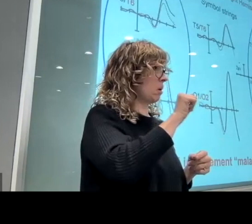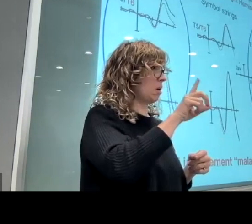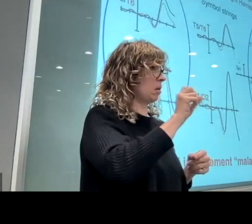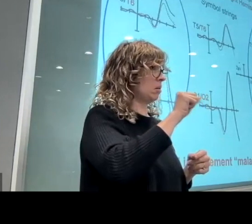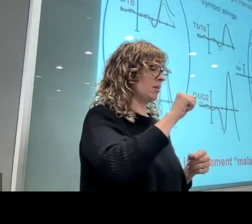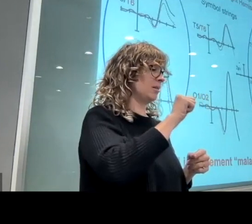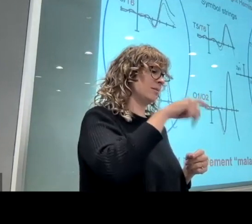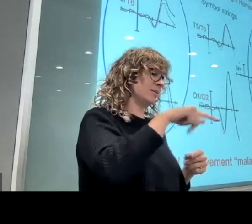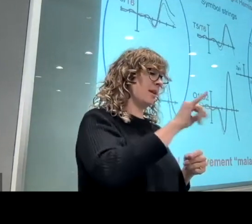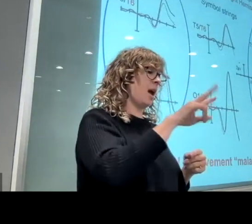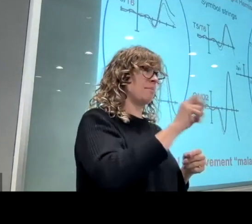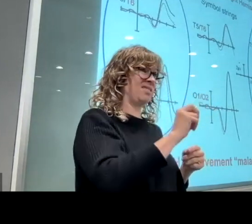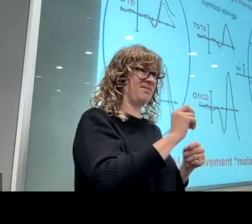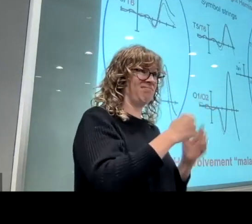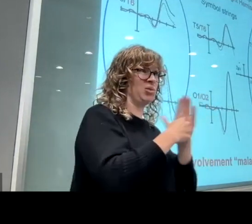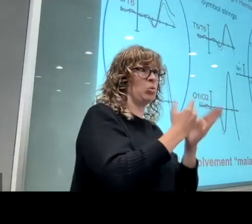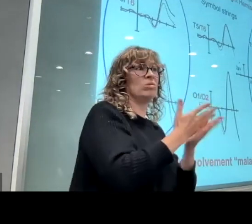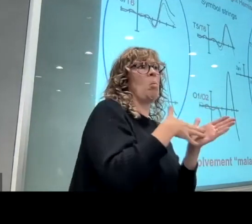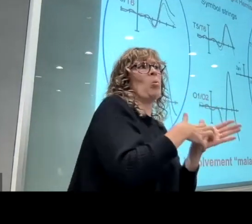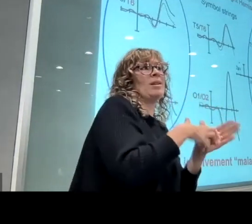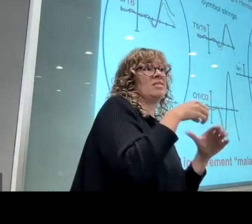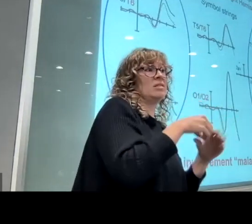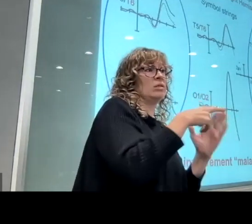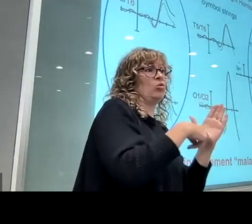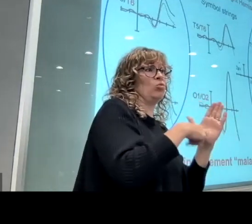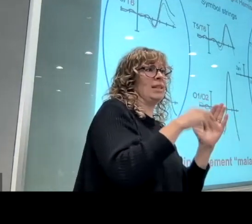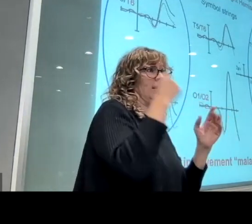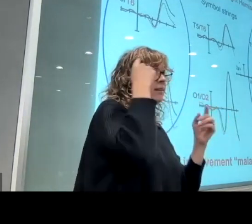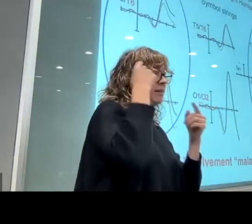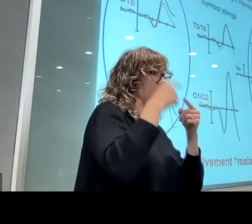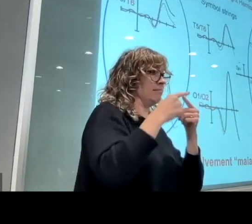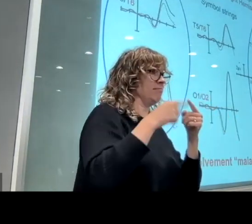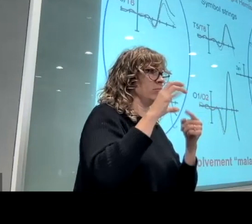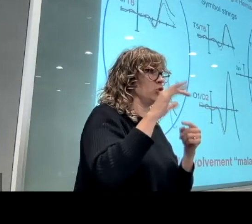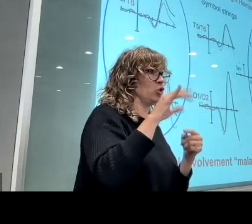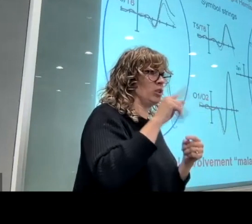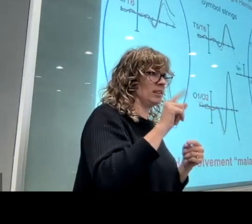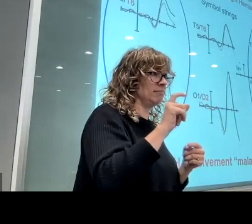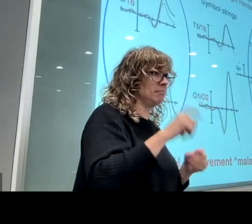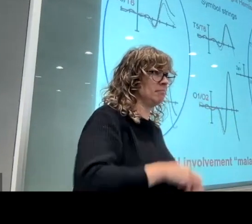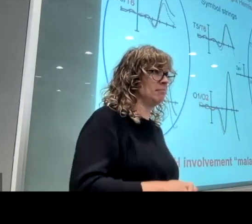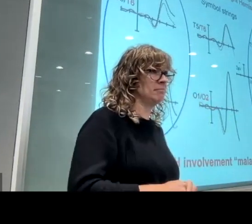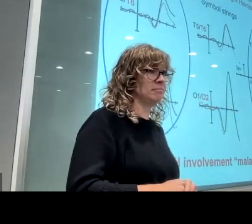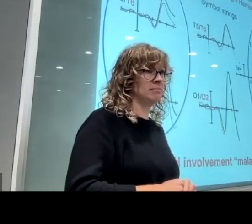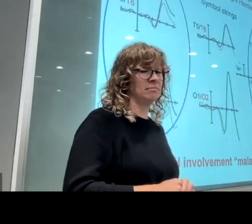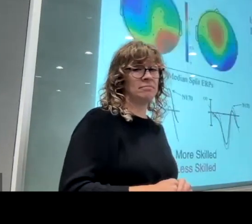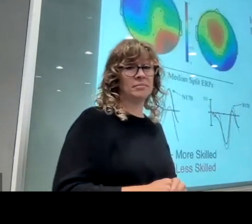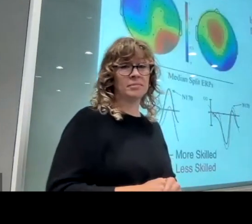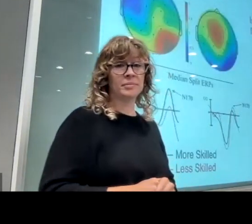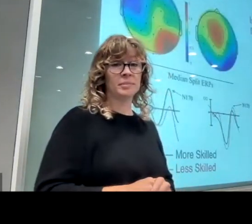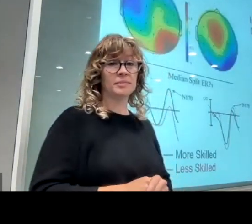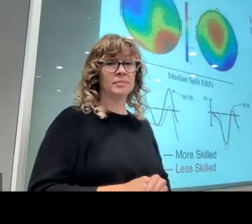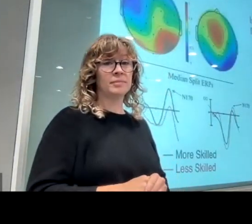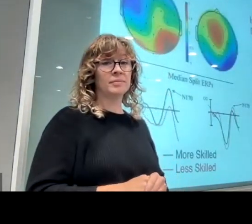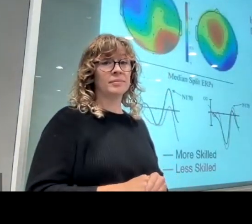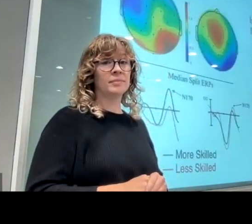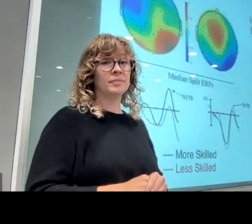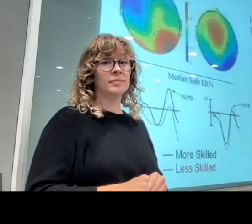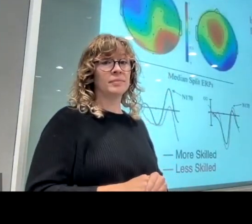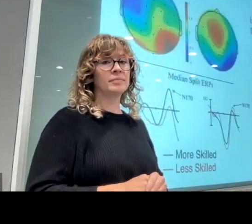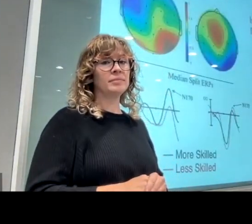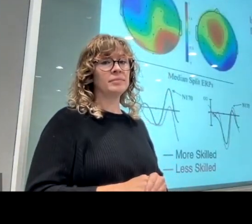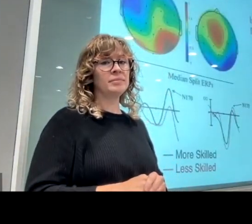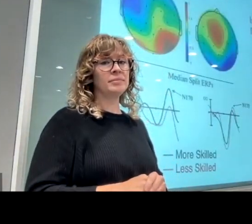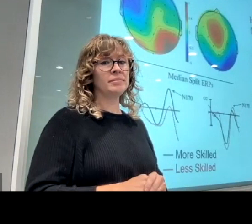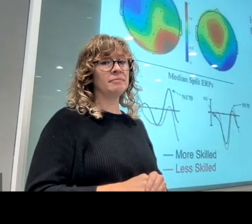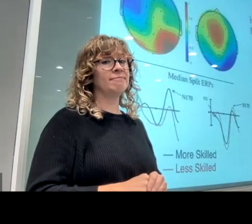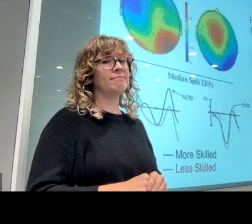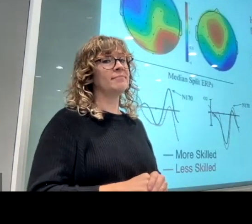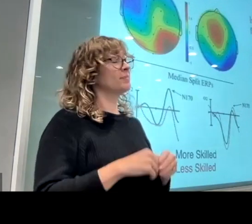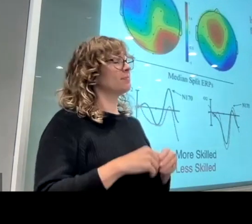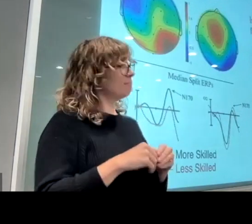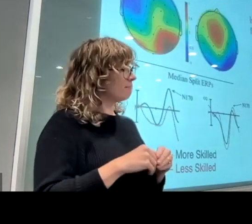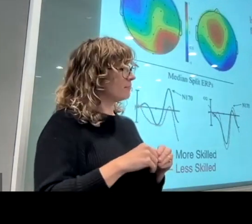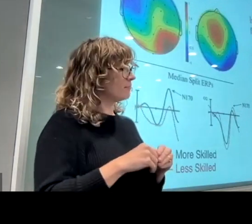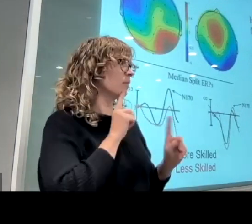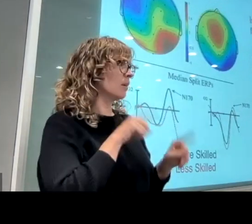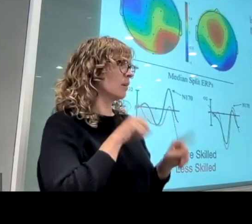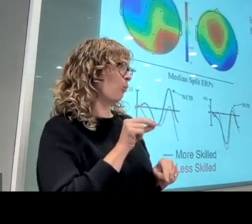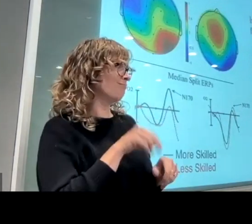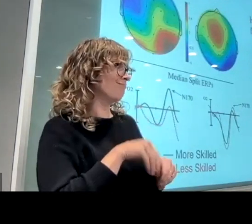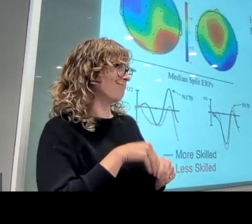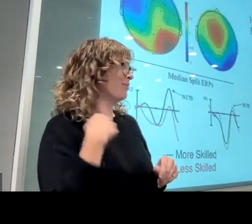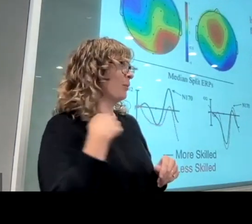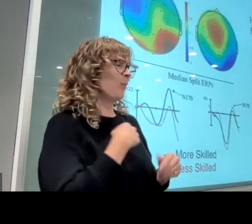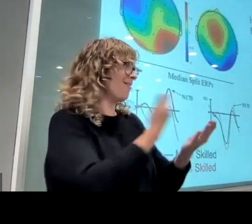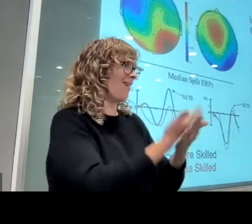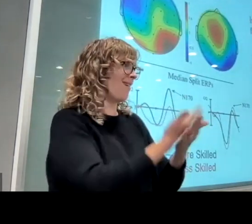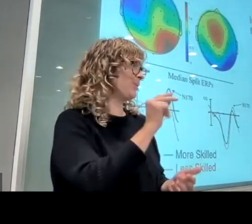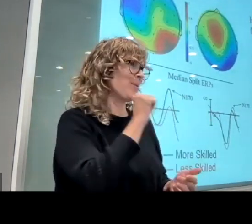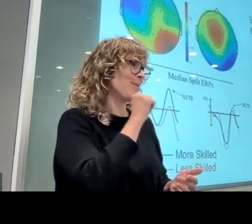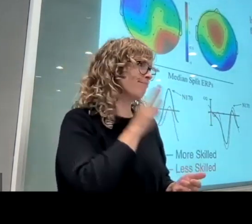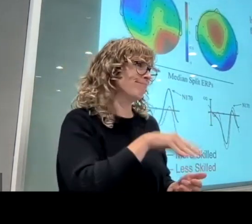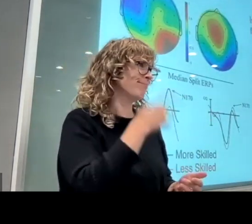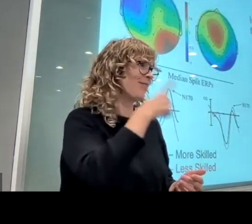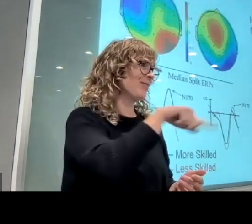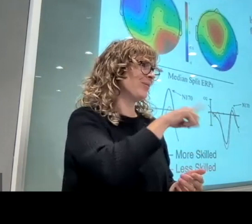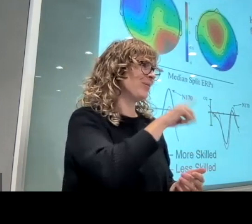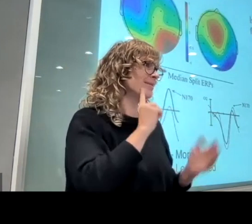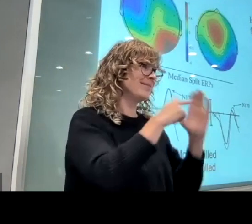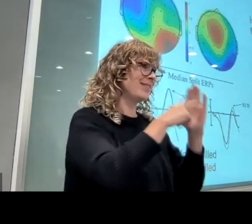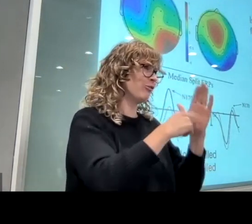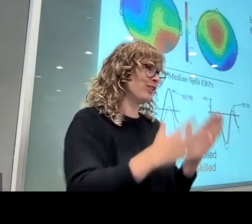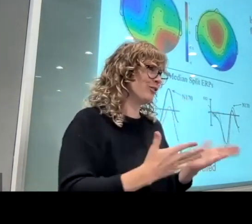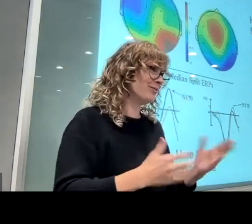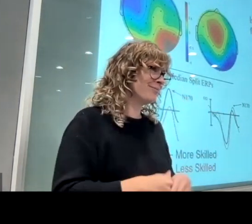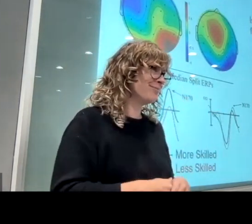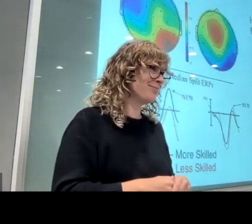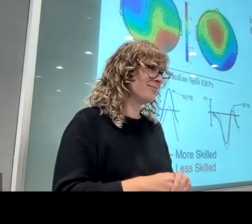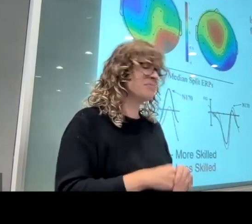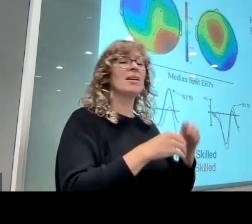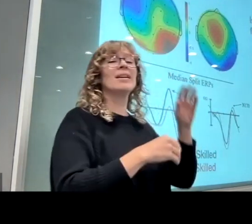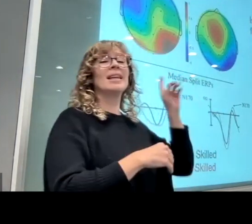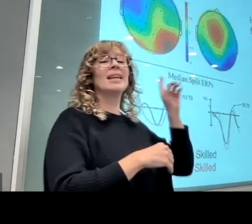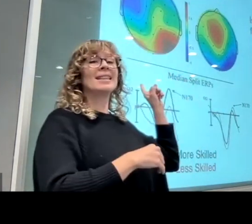So it turns out that. No, we have evidence that it is not now adaptive for deaf readers. So what i'm showing you here these um sort of brain colorful pictures. Um, they look a little bit like voltage maps showing you where the activation is. They're actually on statistical maps from linear um